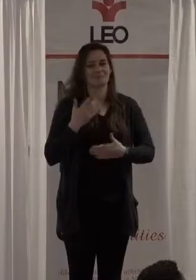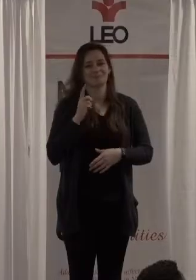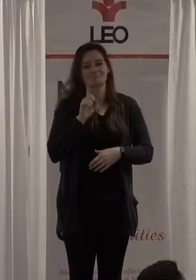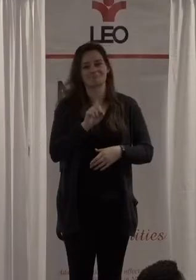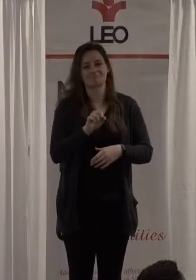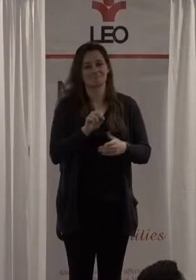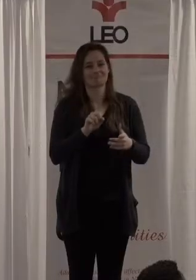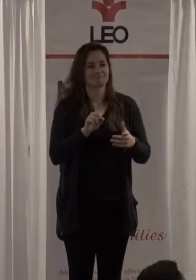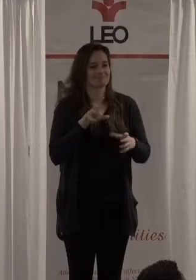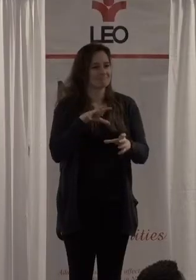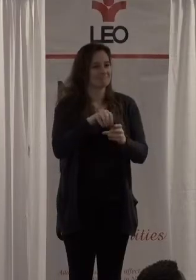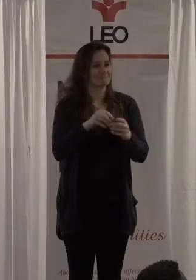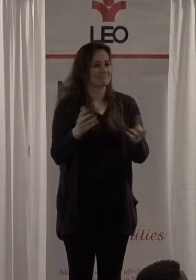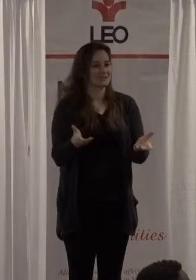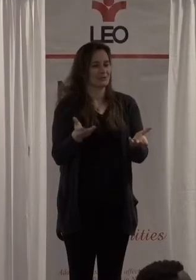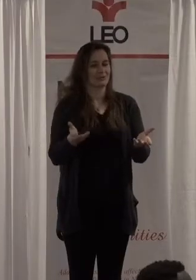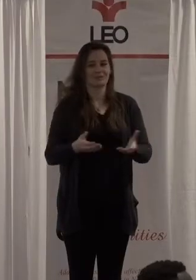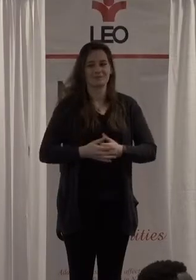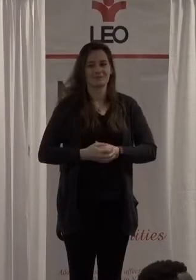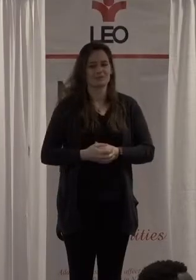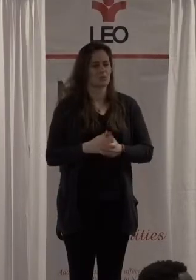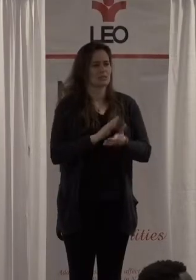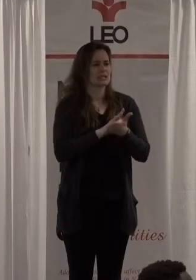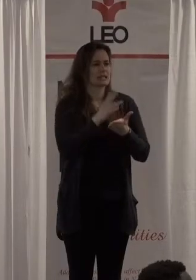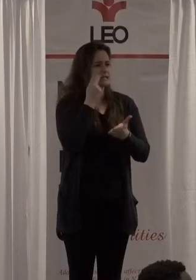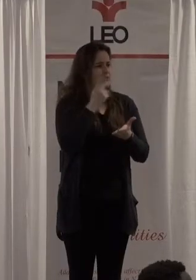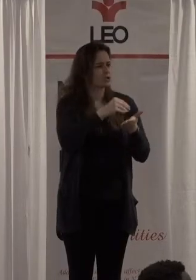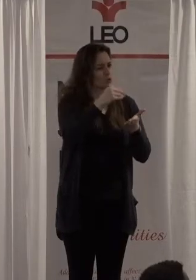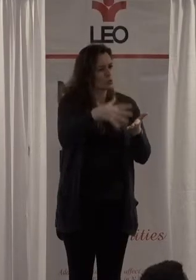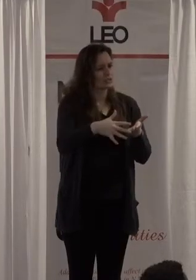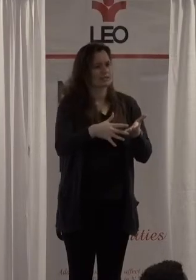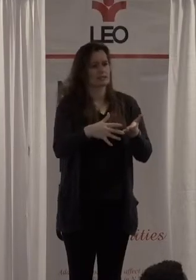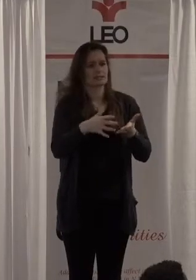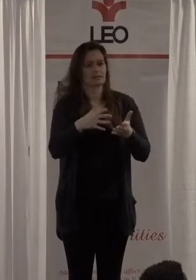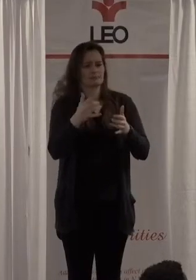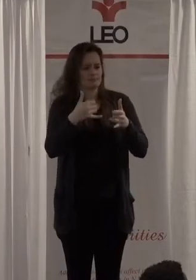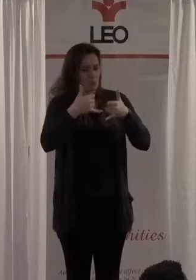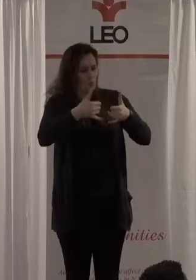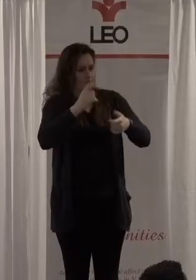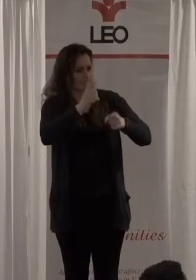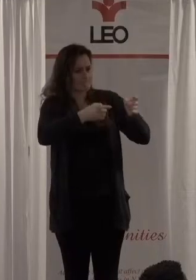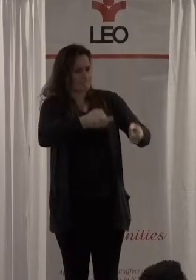IT'S NICE TO SEE THE STUDENTS, THE AWARD RECIPIENTS, THE PARENTS, THE PARENTS OF COURSE